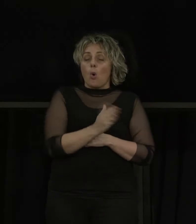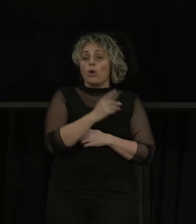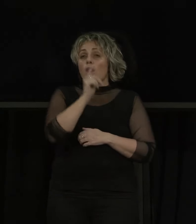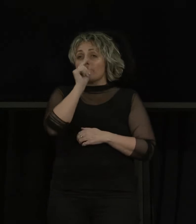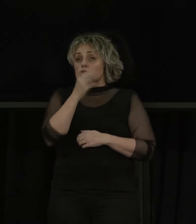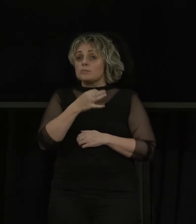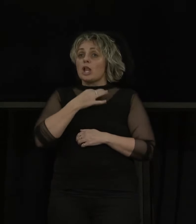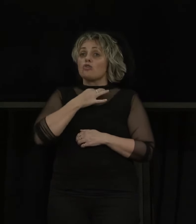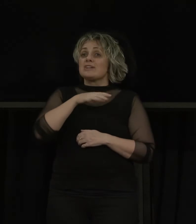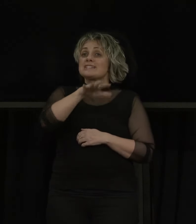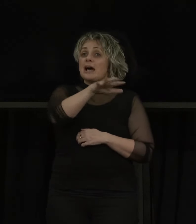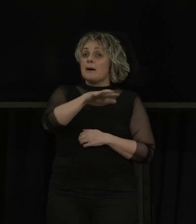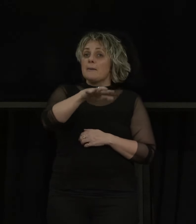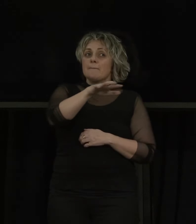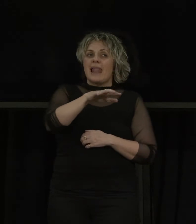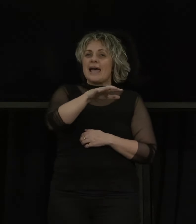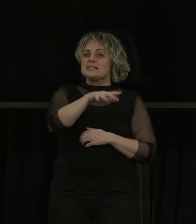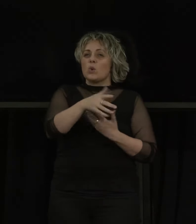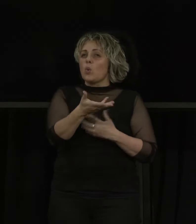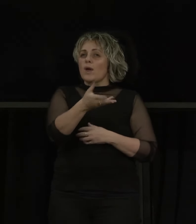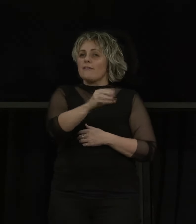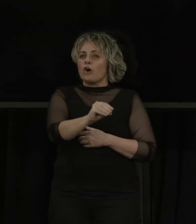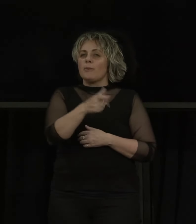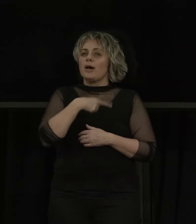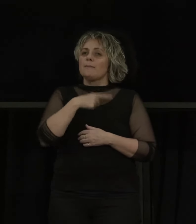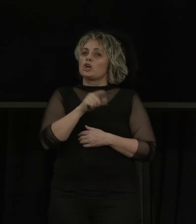Waikato District health board has not identified any locations of interest or significance in Hamilton city